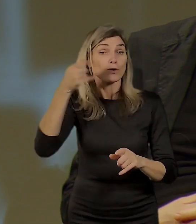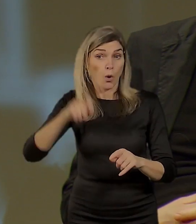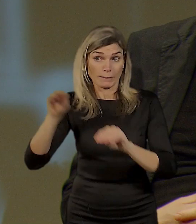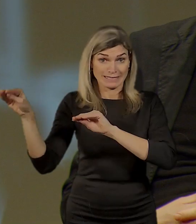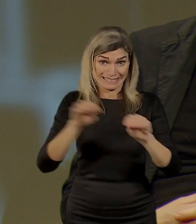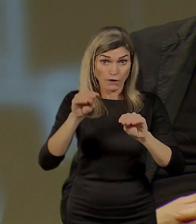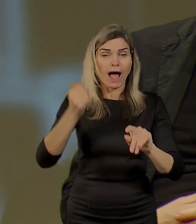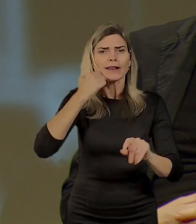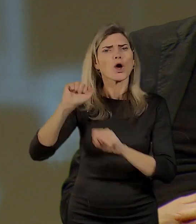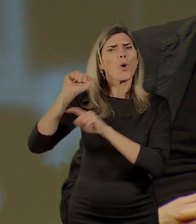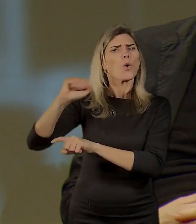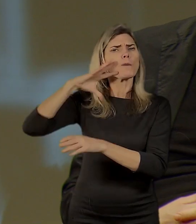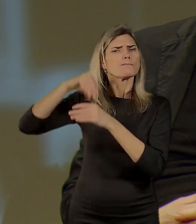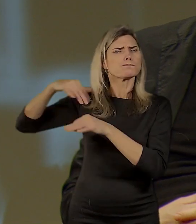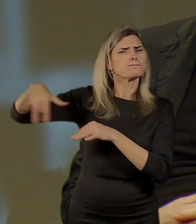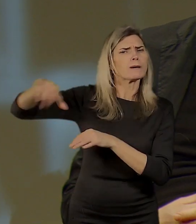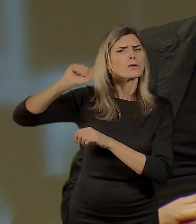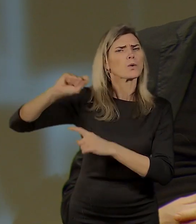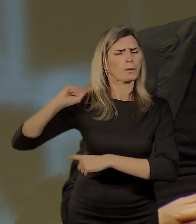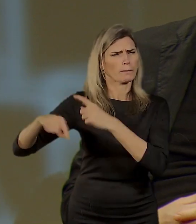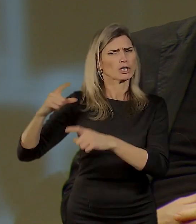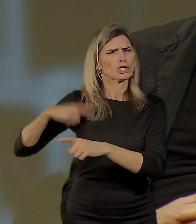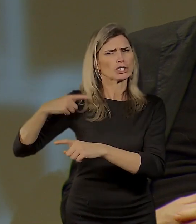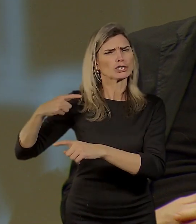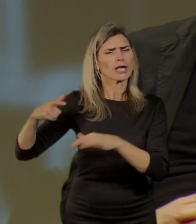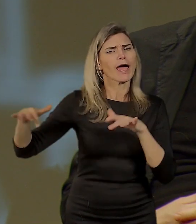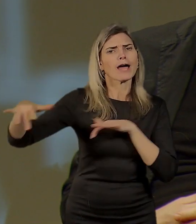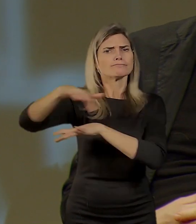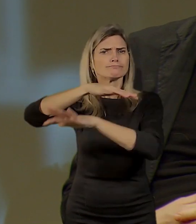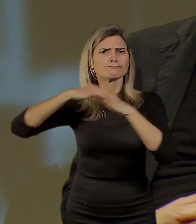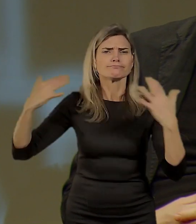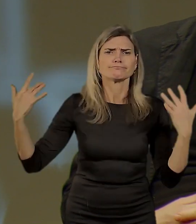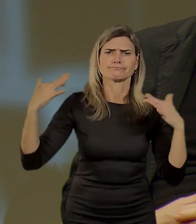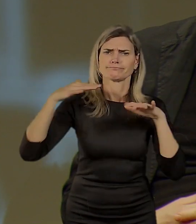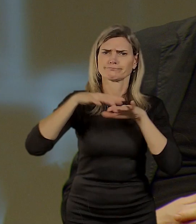Thank you. Jakub, space for an introduction for you too, so that you can comment...